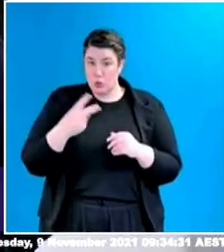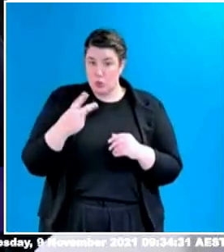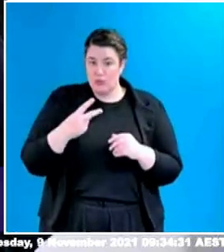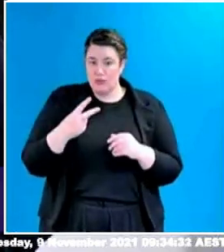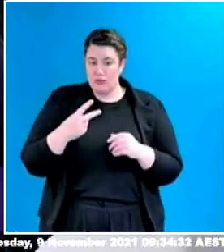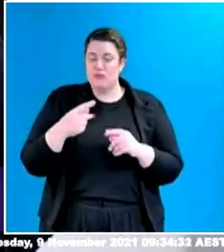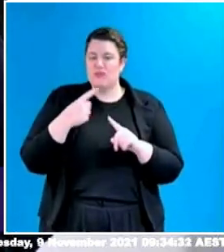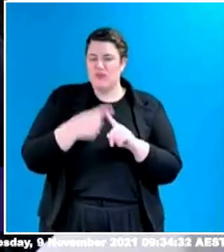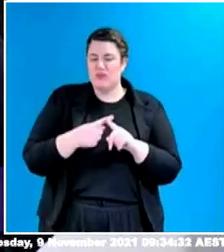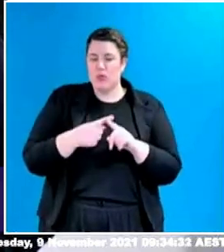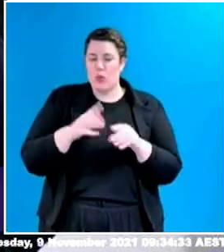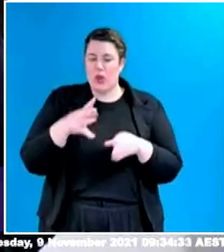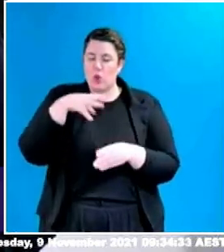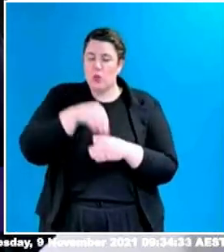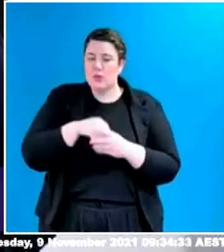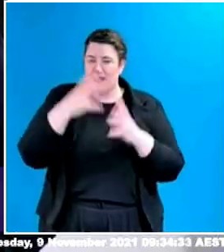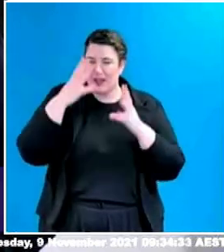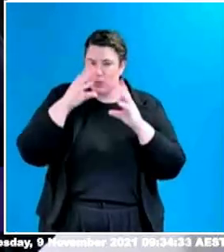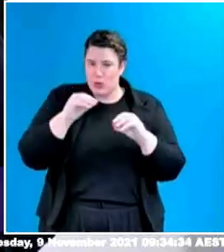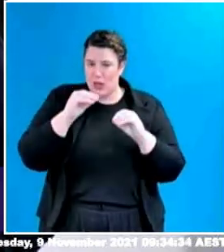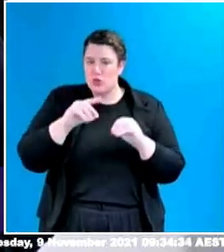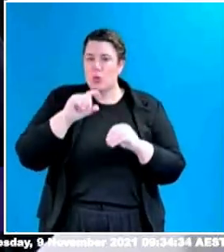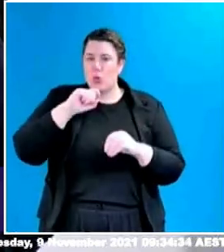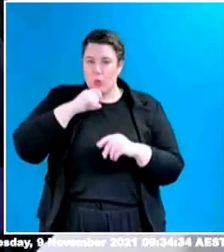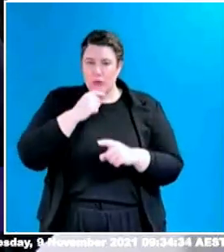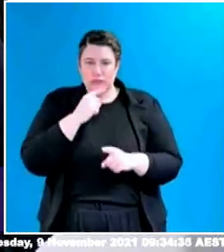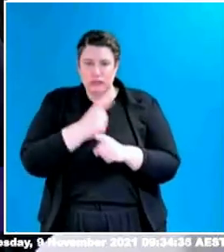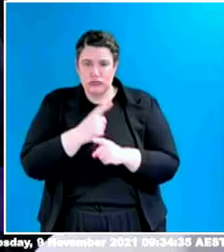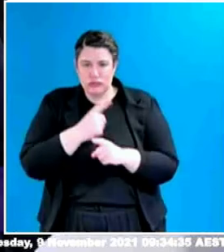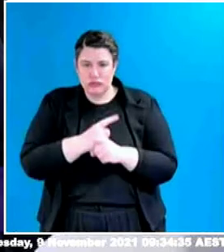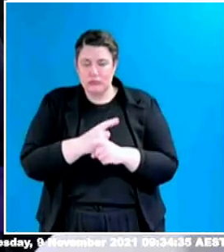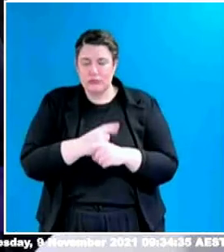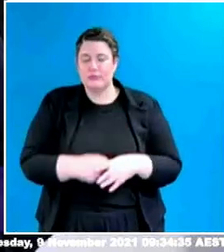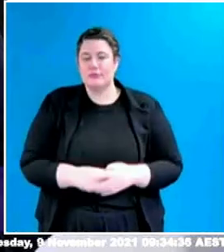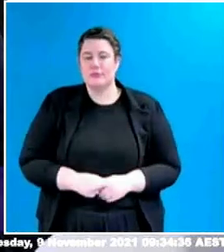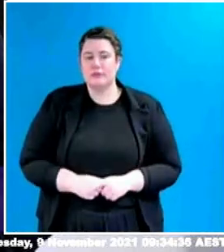Commissioners, what I have in mind is that we deal with the Commonwealth Part